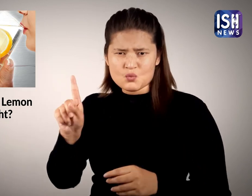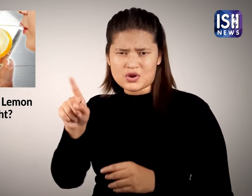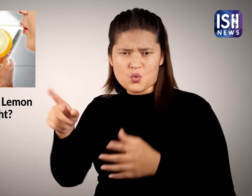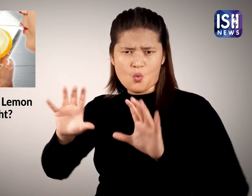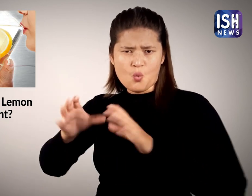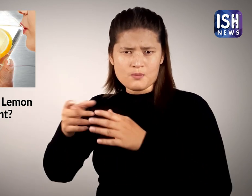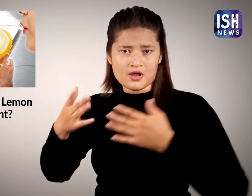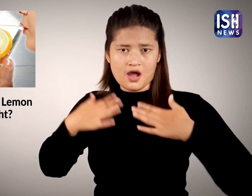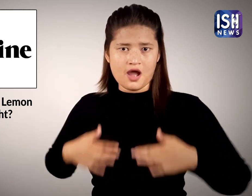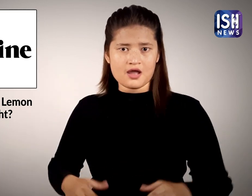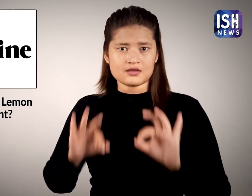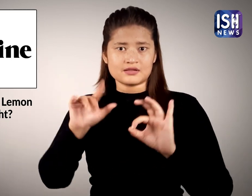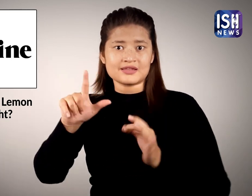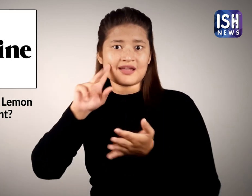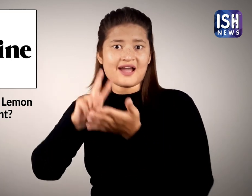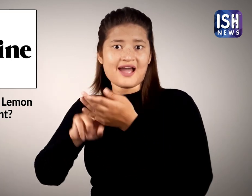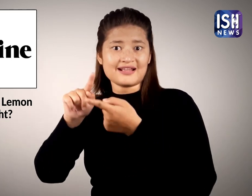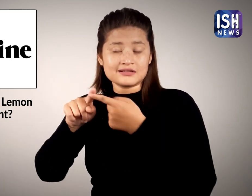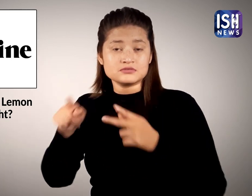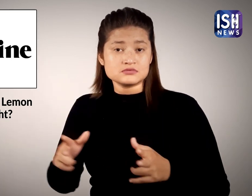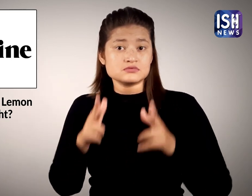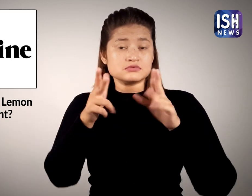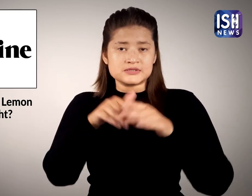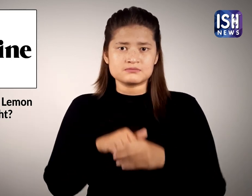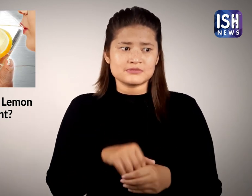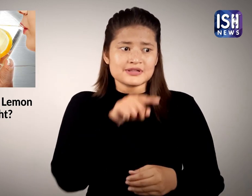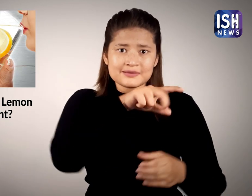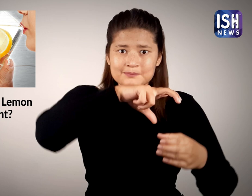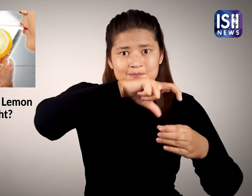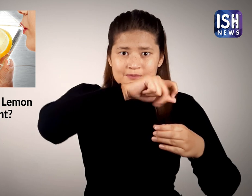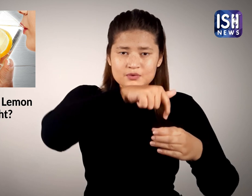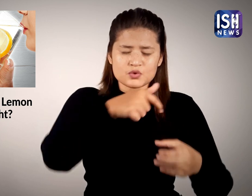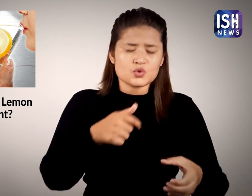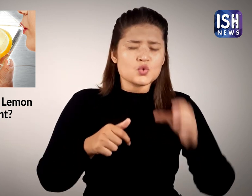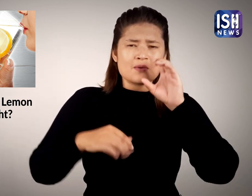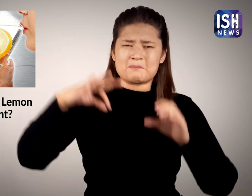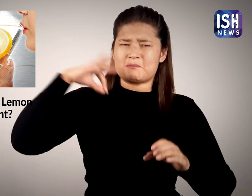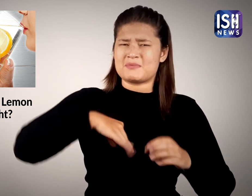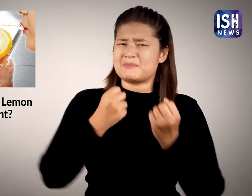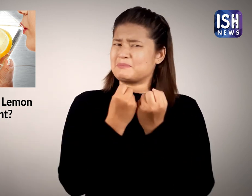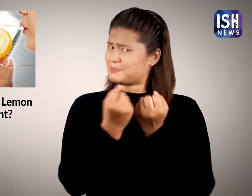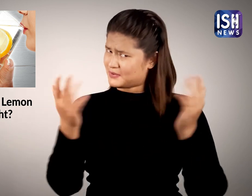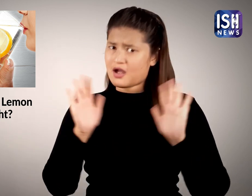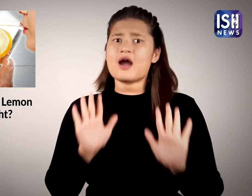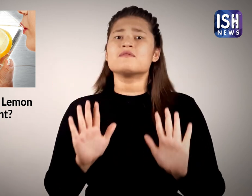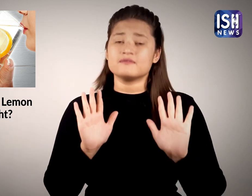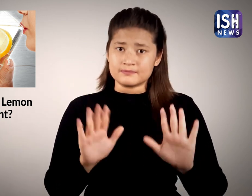According to Healthline, there are many benefits of lemon water.